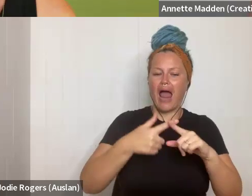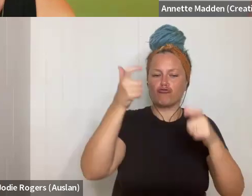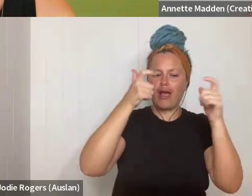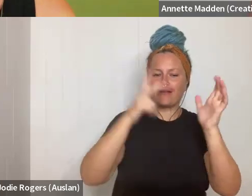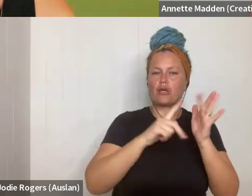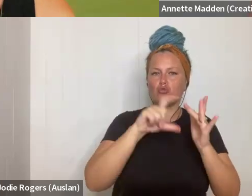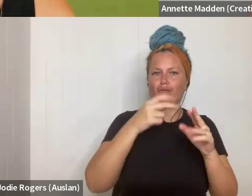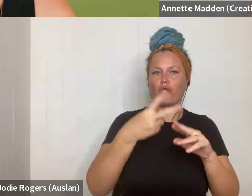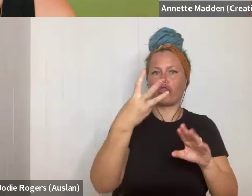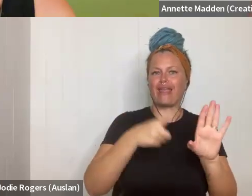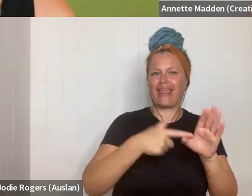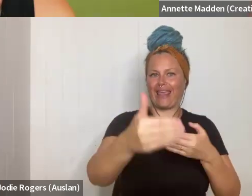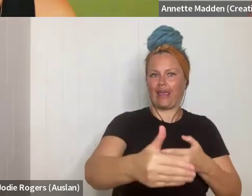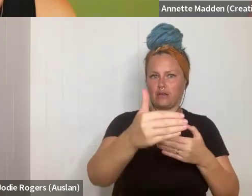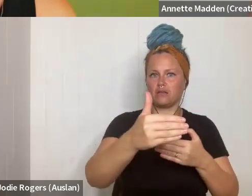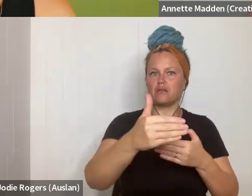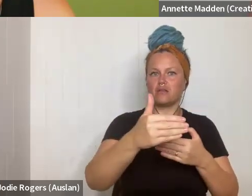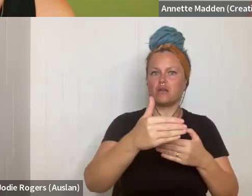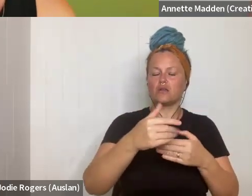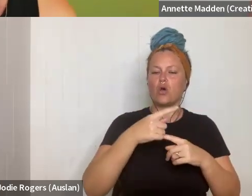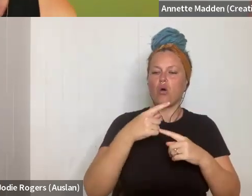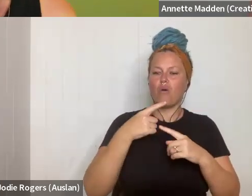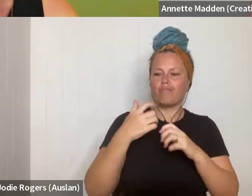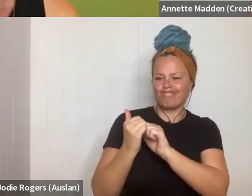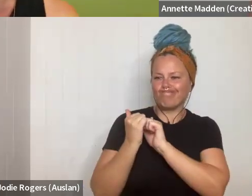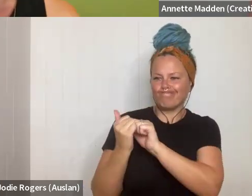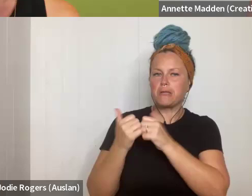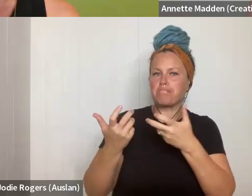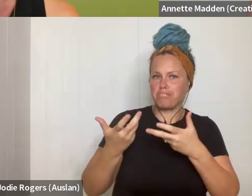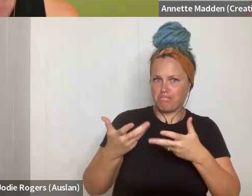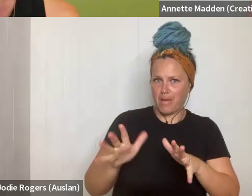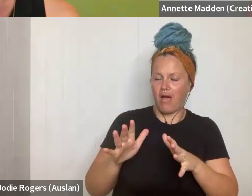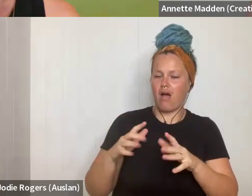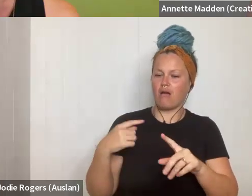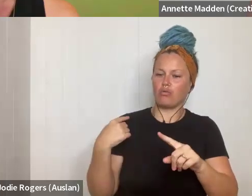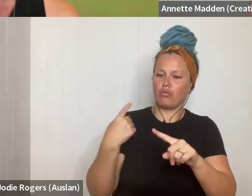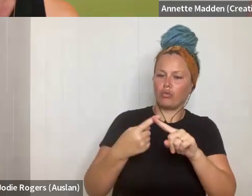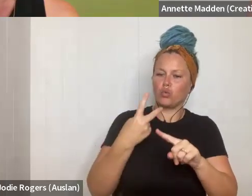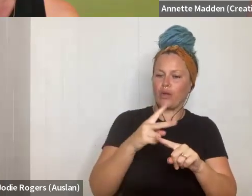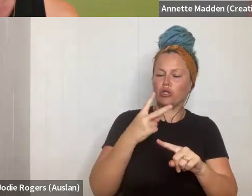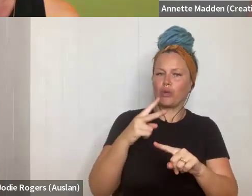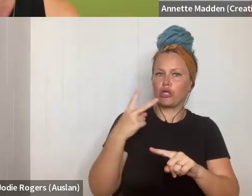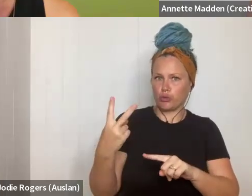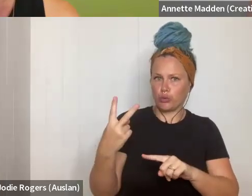collaboration between creative Australia and created Victoria for a three-year period